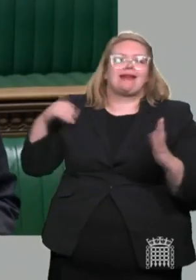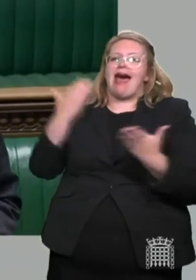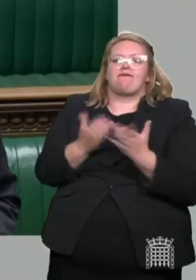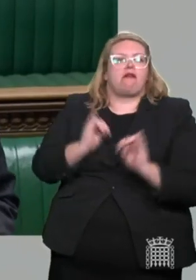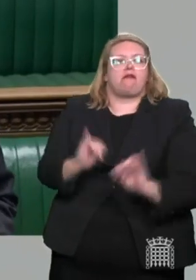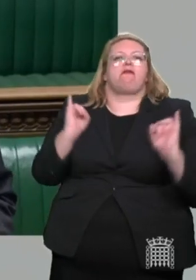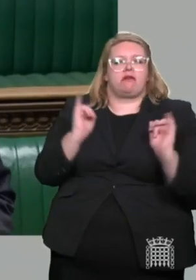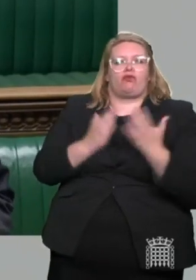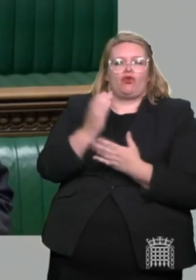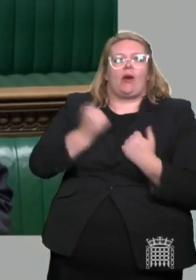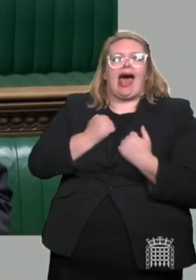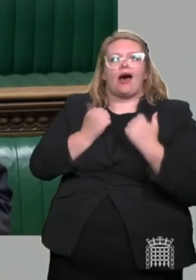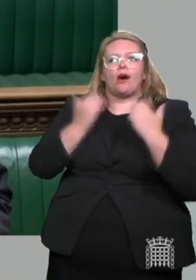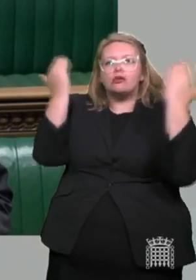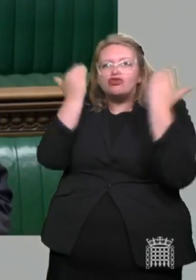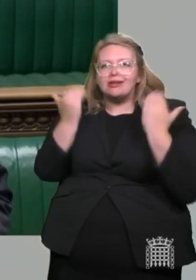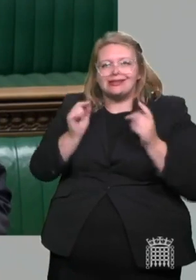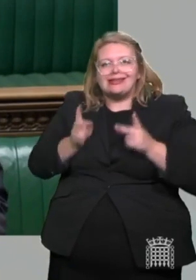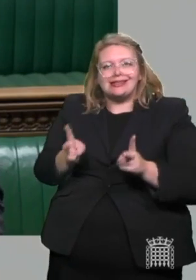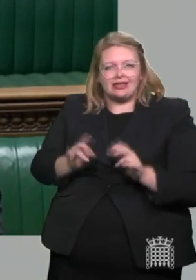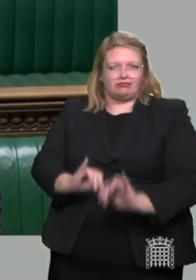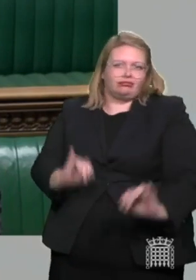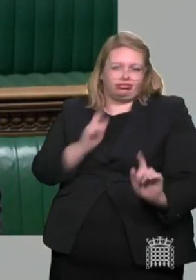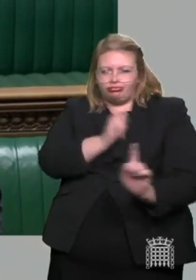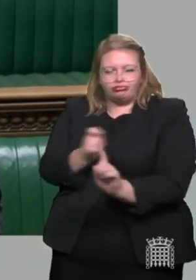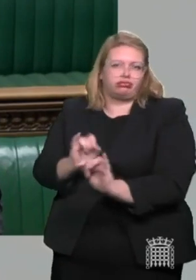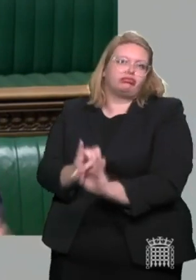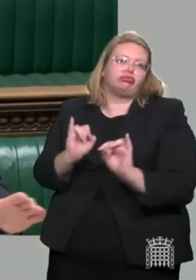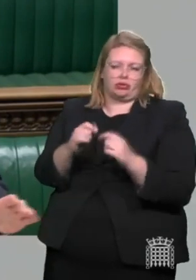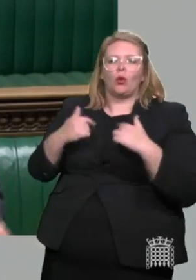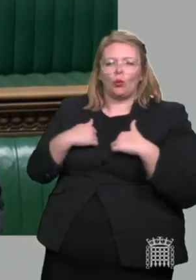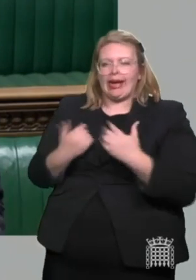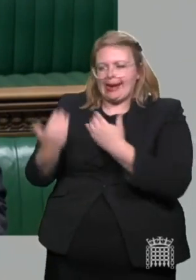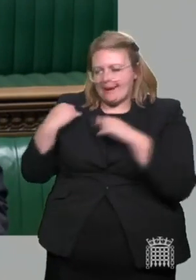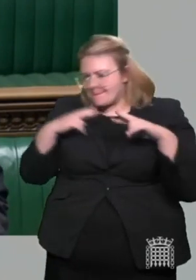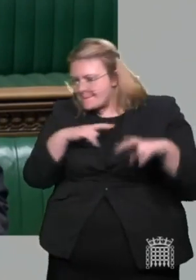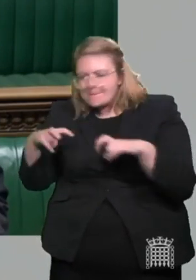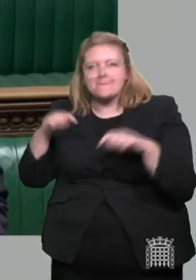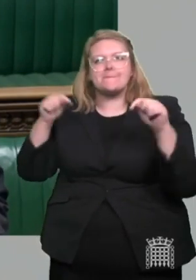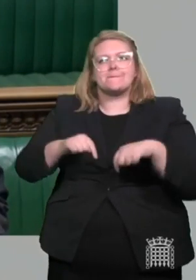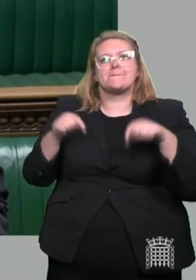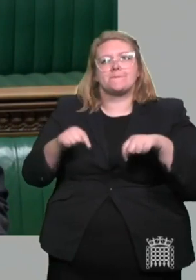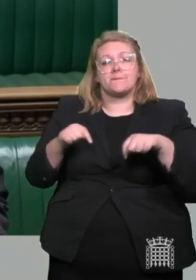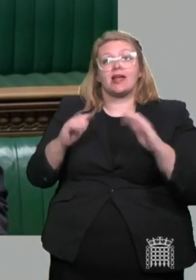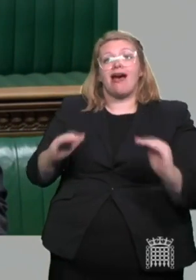and we are indeed looking at the issues involved. The former High Court judge Sir Wyn Williams